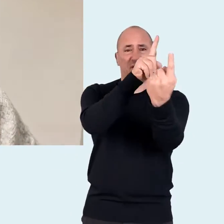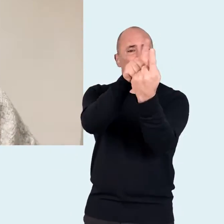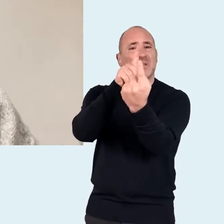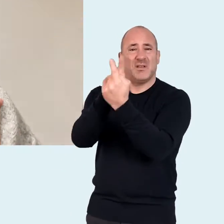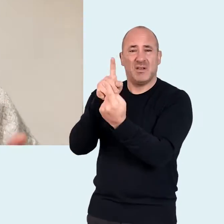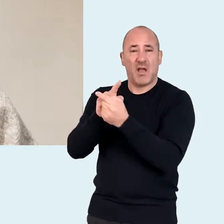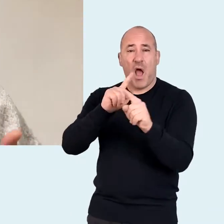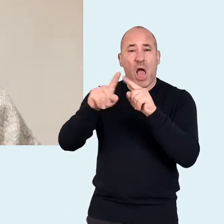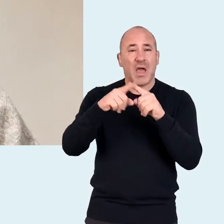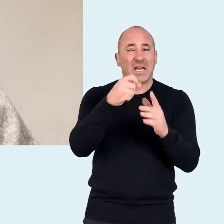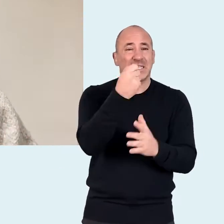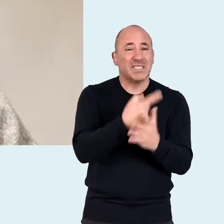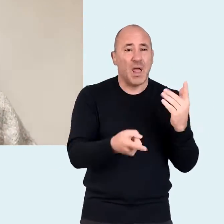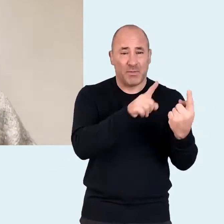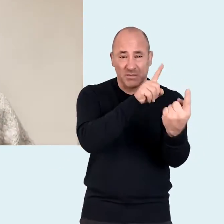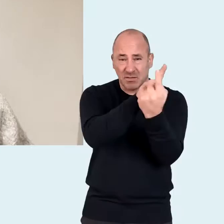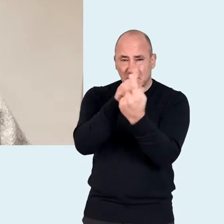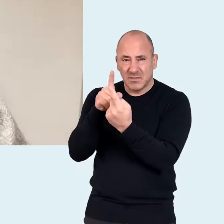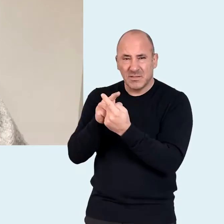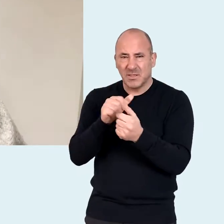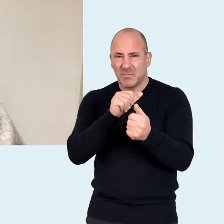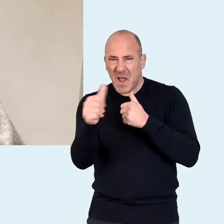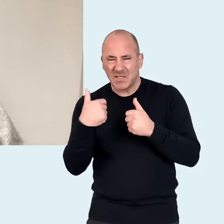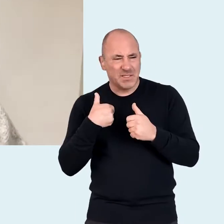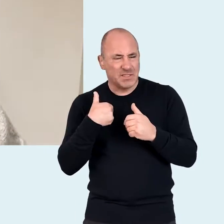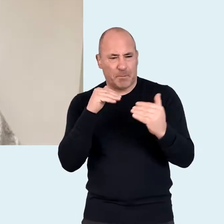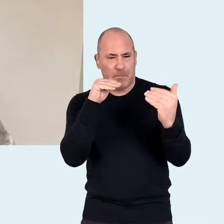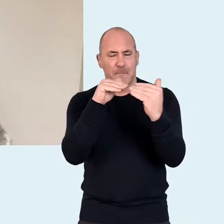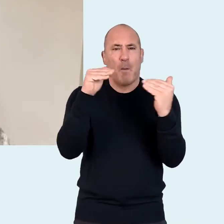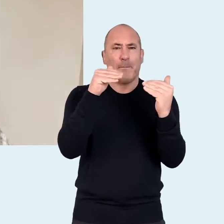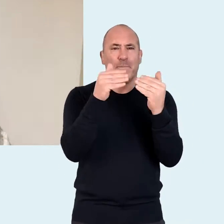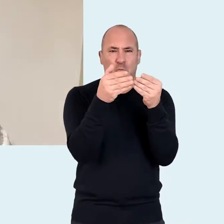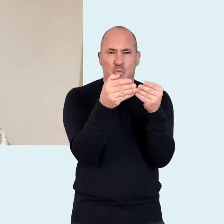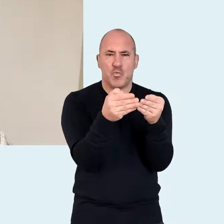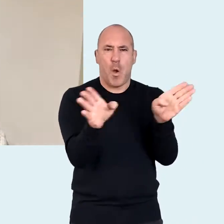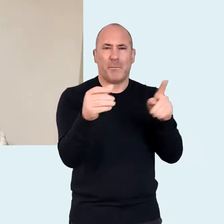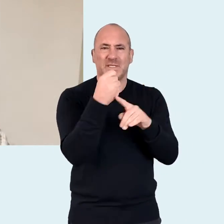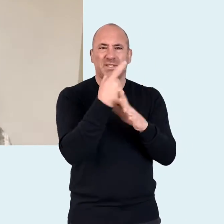talk to other people, other disabled artists, about how you can best actually serve the